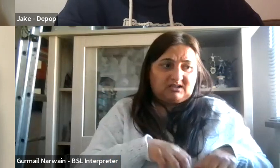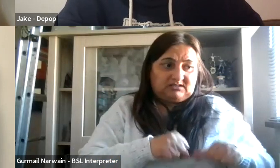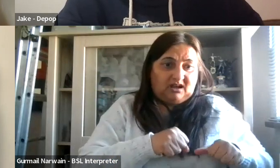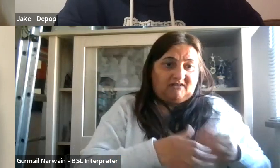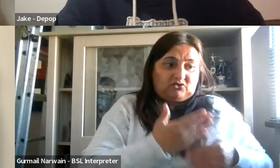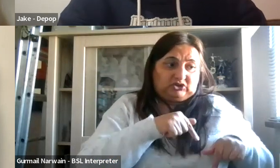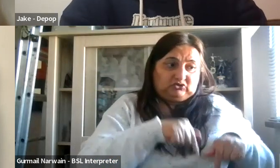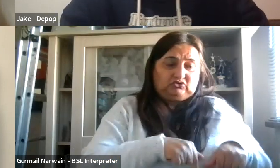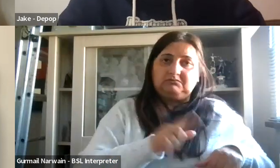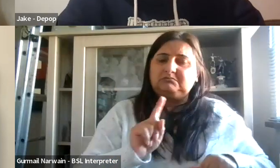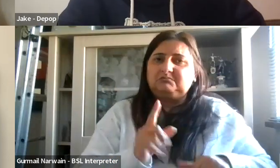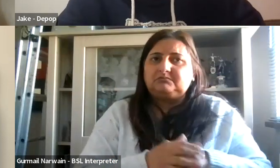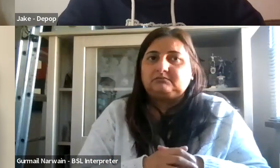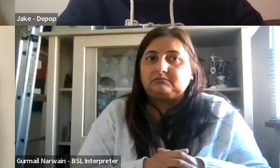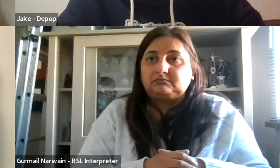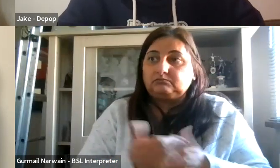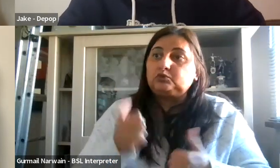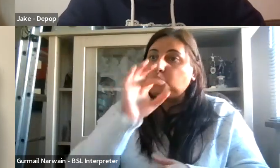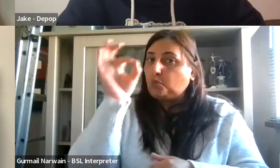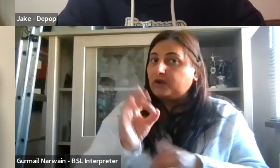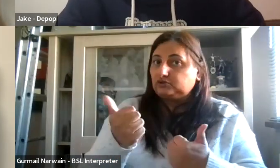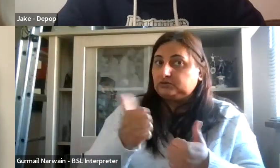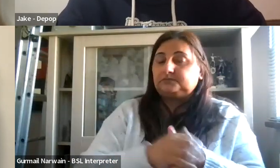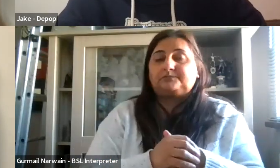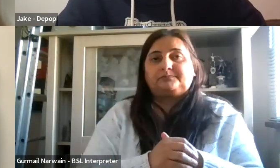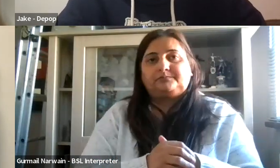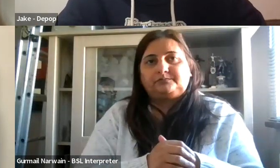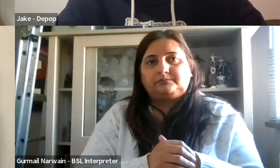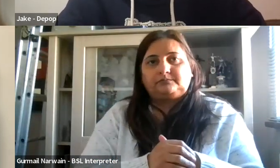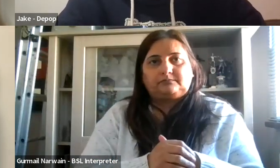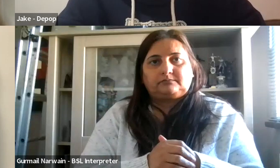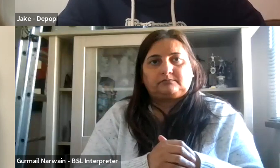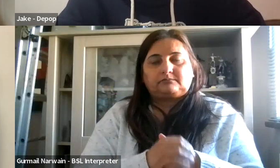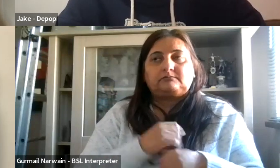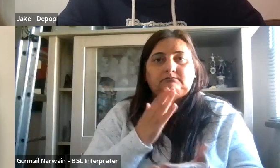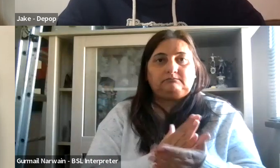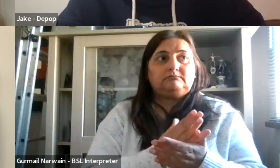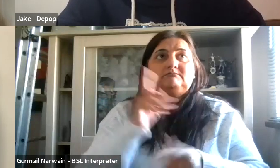Or can they come in at a more entry level and really start from the beginning. Yes, really good question. Yeah, no. Really, good question. We do have a definitely a variety of different roles